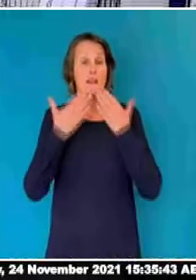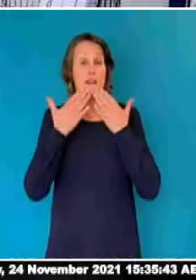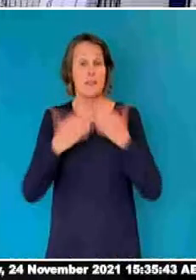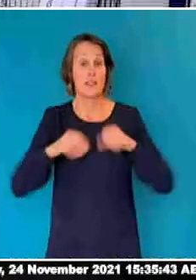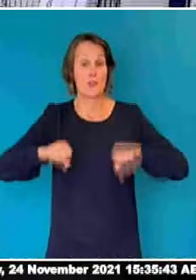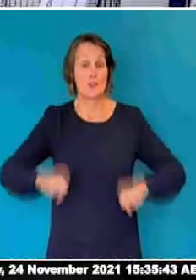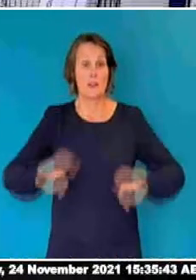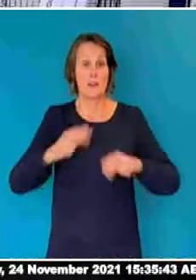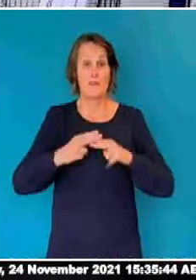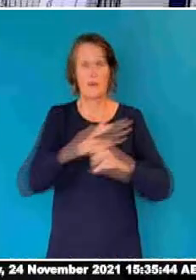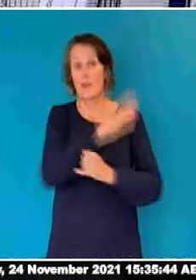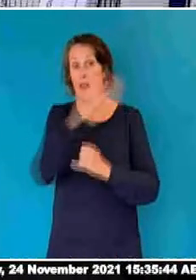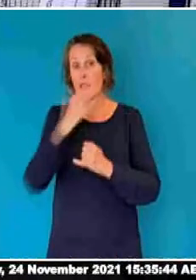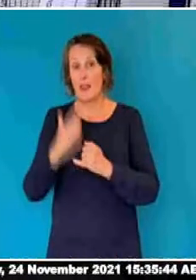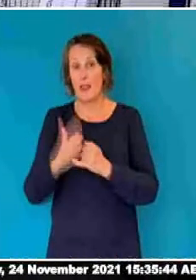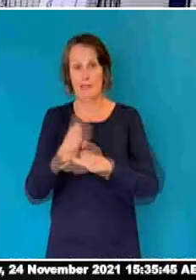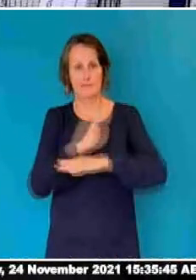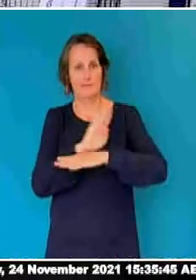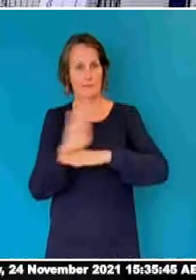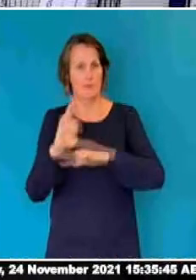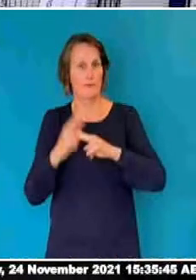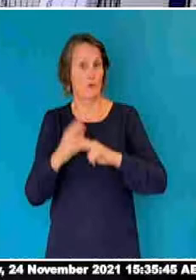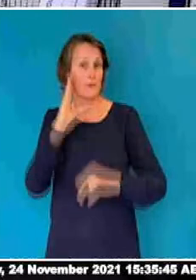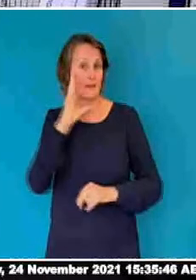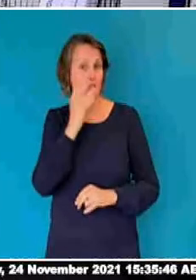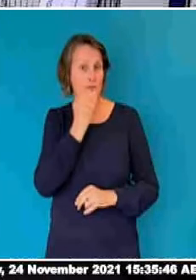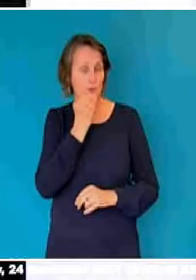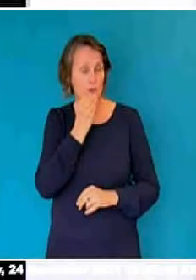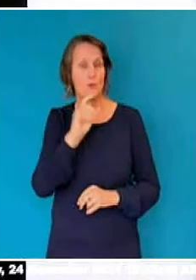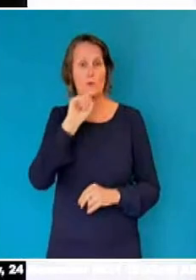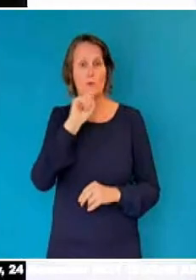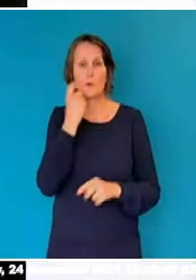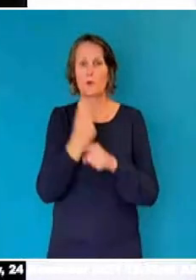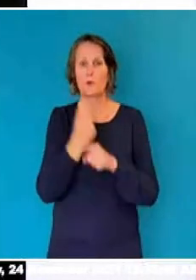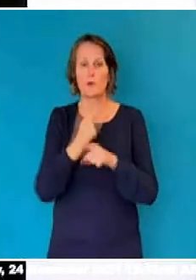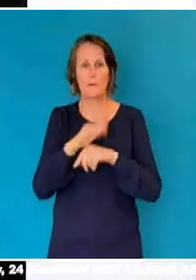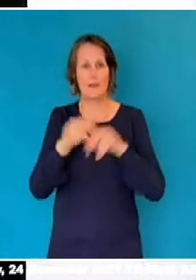For the final panel of this afternoon we will be continuing the theme of work health